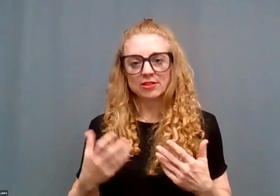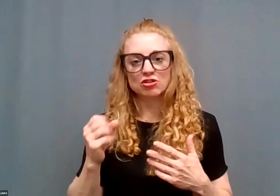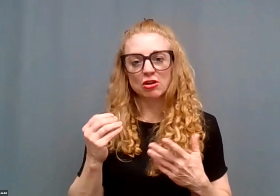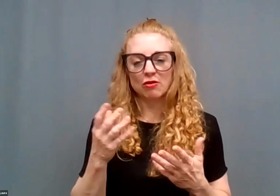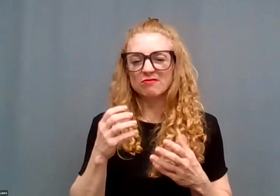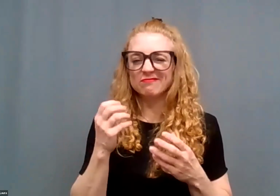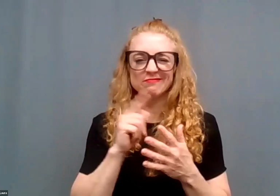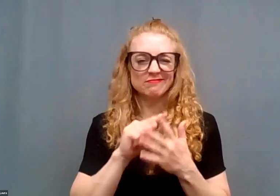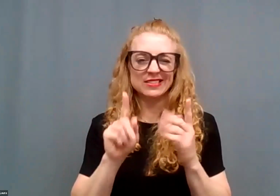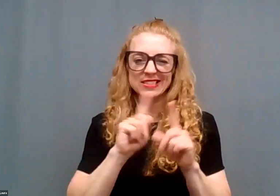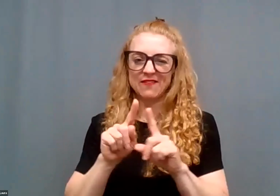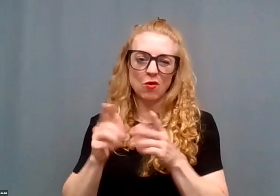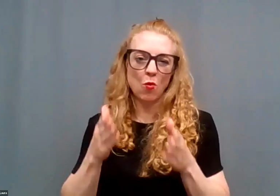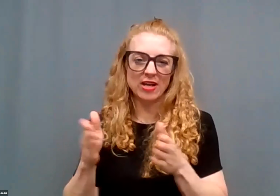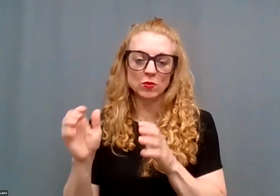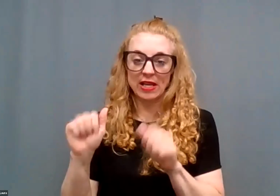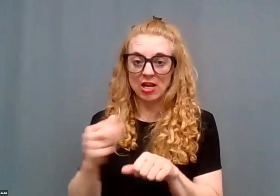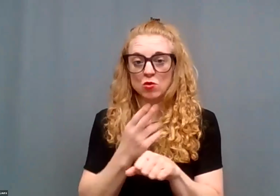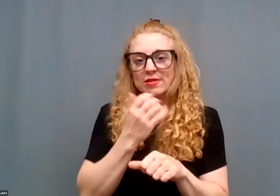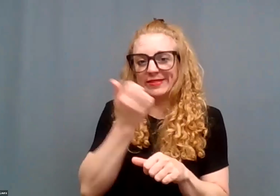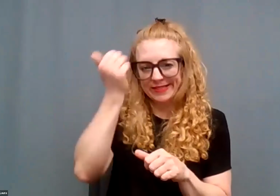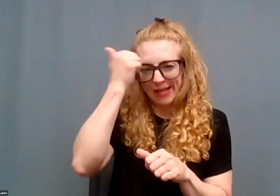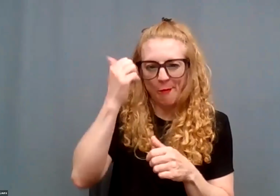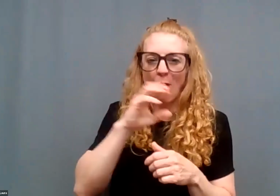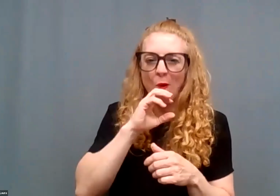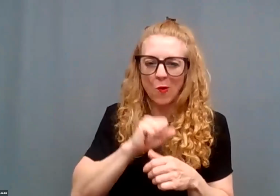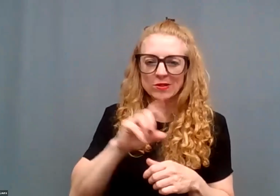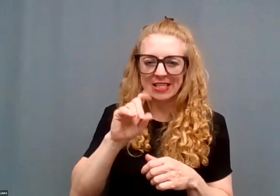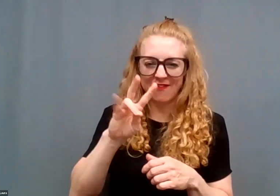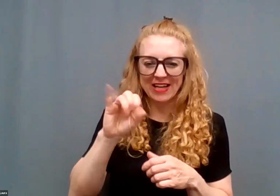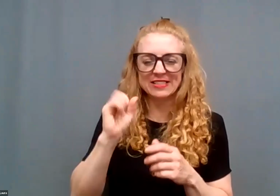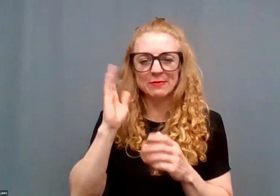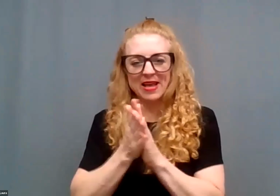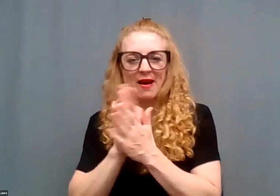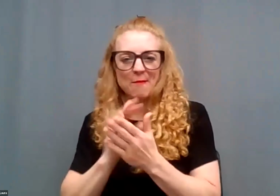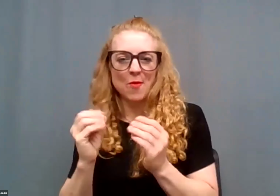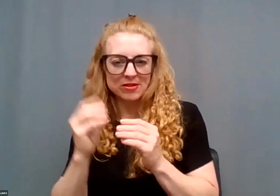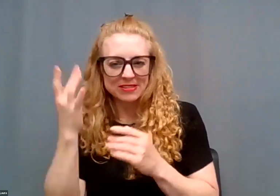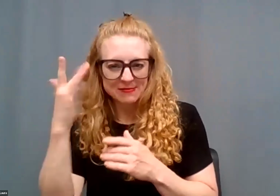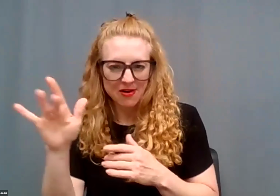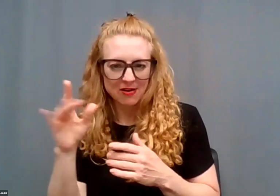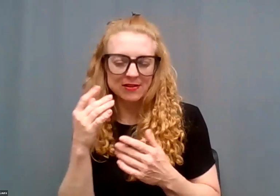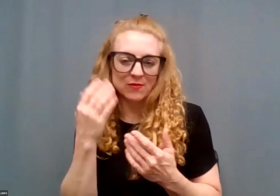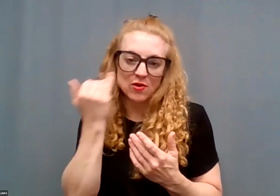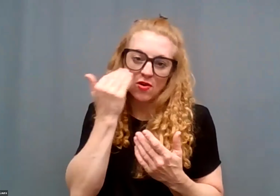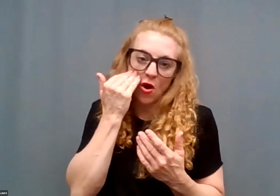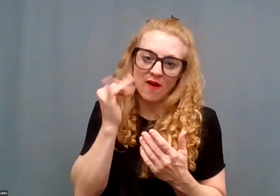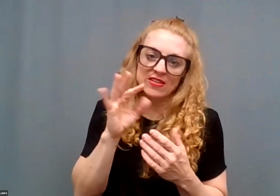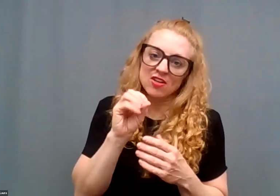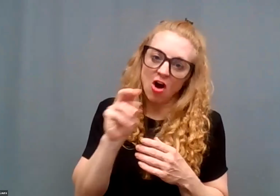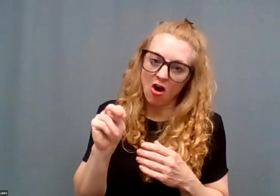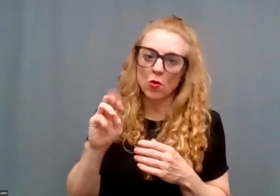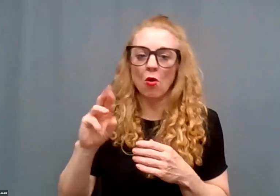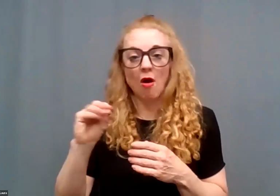take a dumb old device and smarten it up so you can tell us whether it's on off um and things of that nature I hope that answers the question